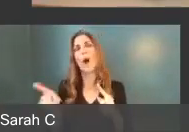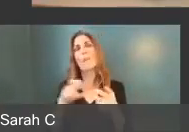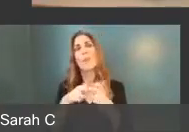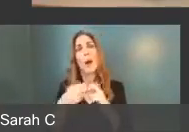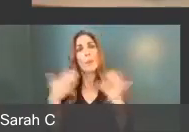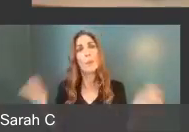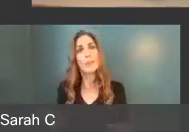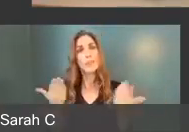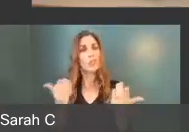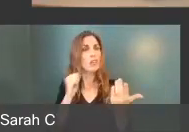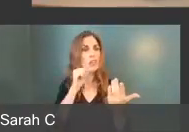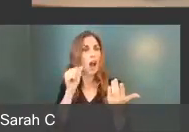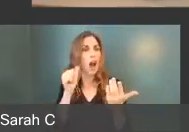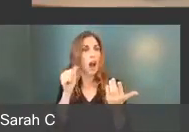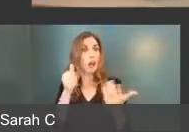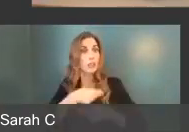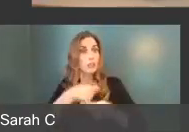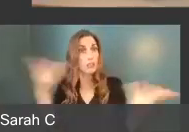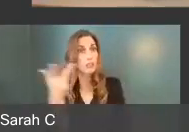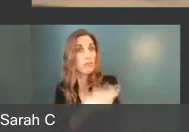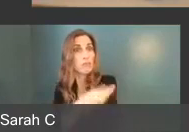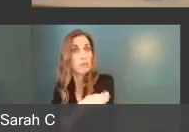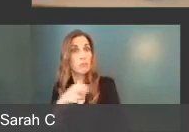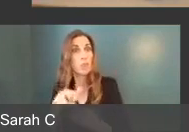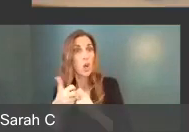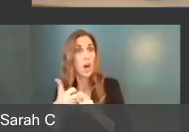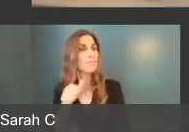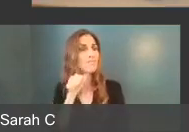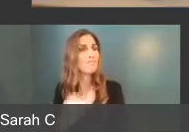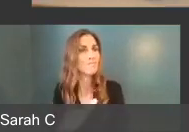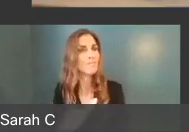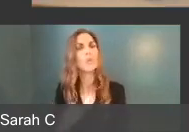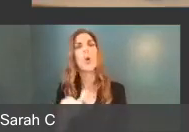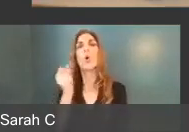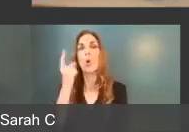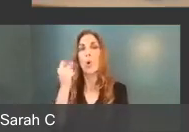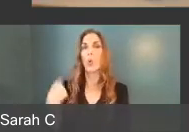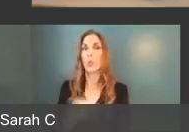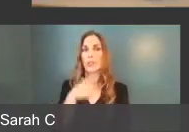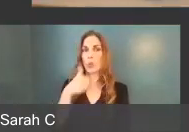the ability to deliver the vaccinations, is that we don't have enough vaccinations to deliver.